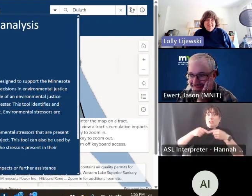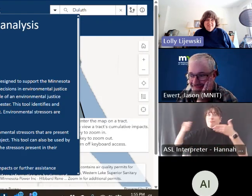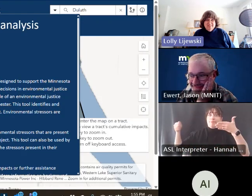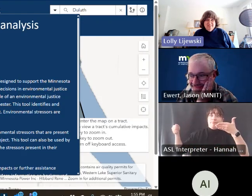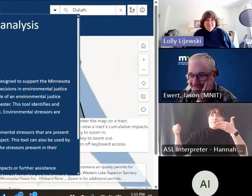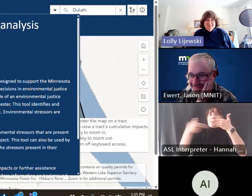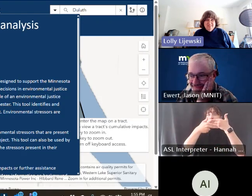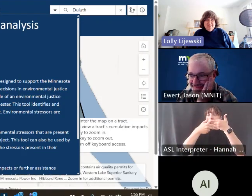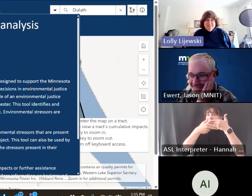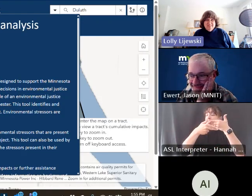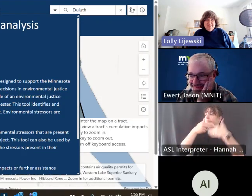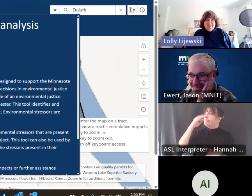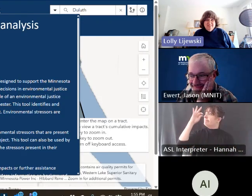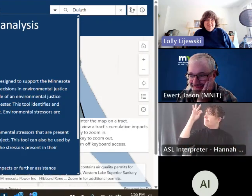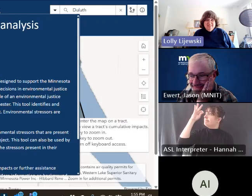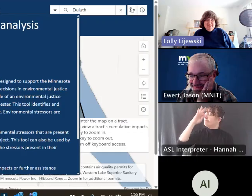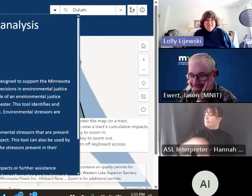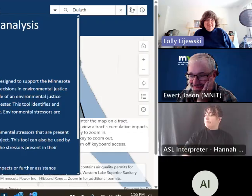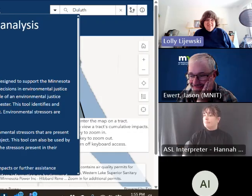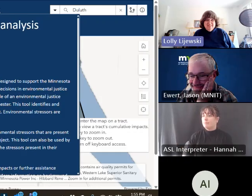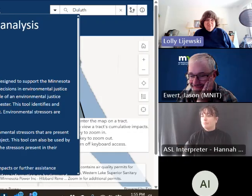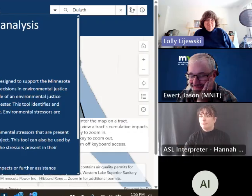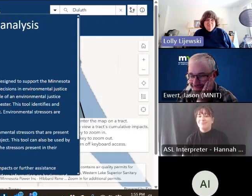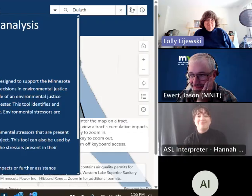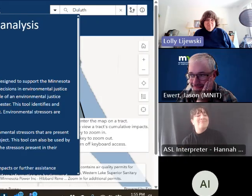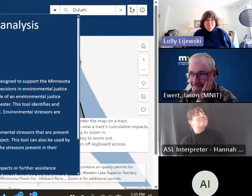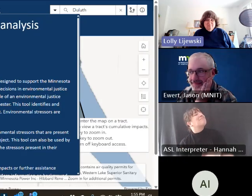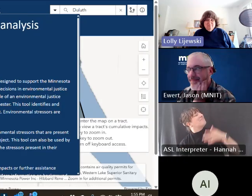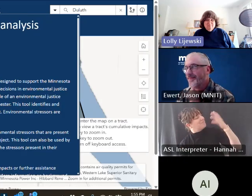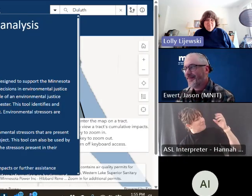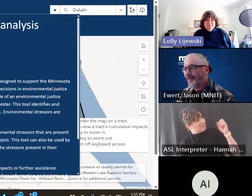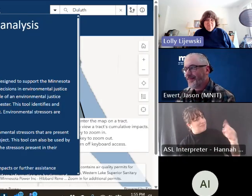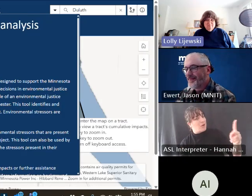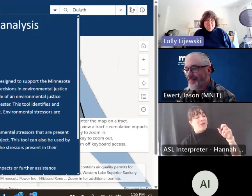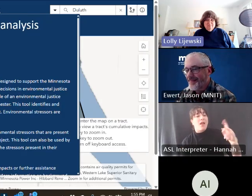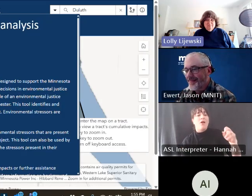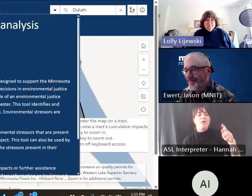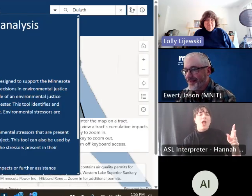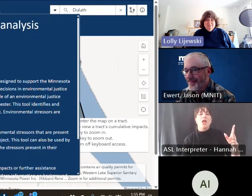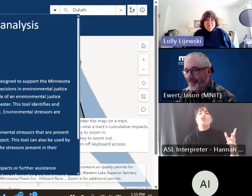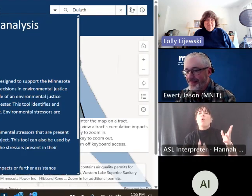All right. We have lots more questions. So we'll leave off the screen for now.